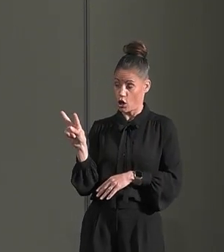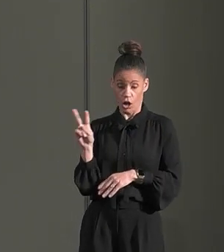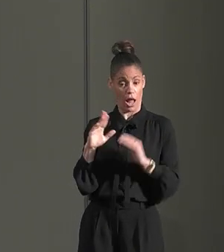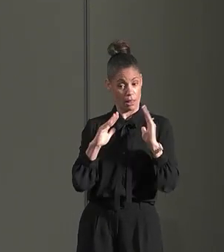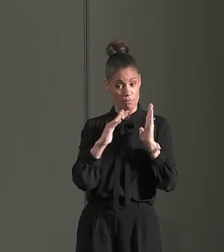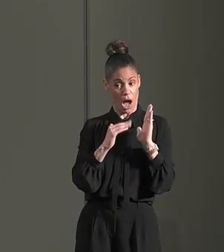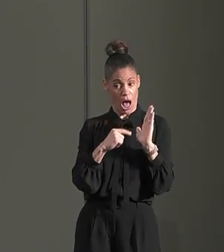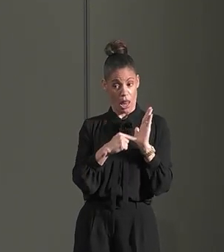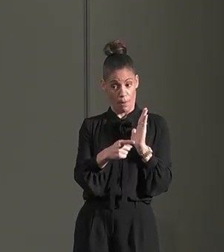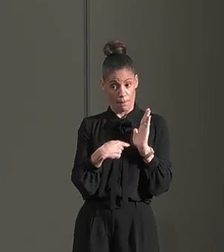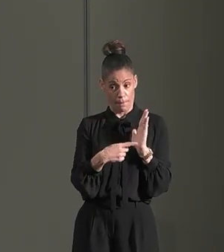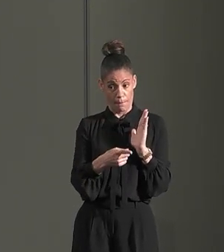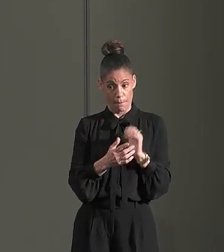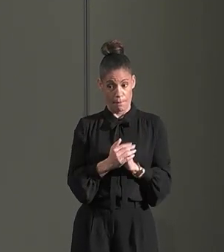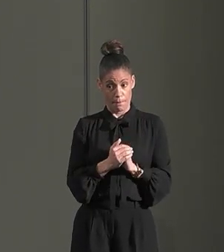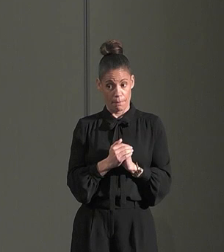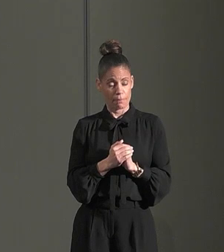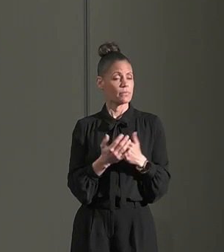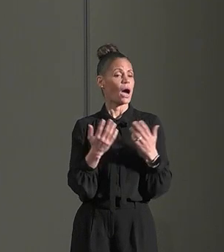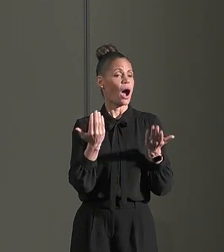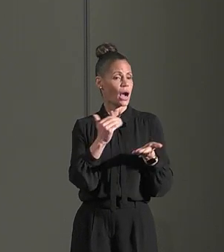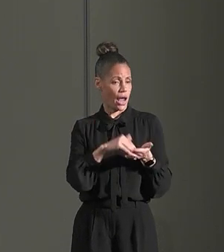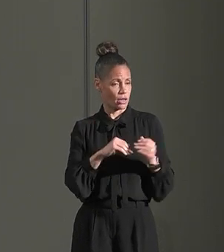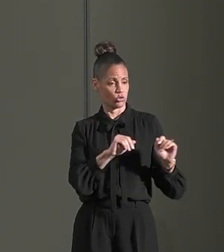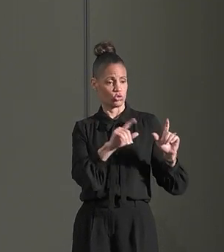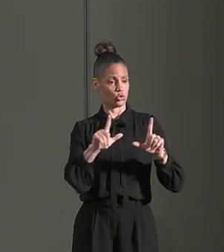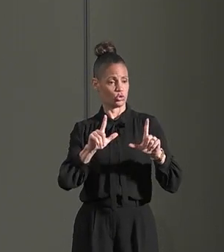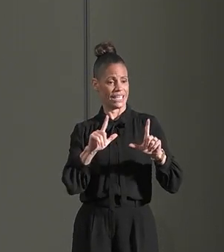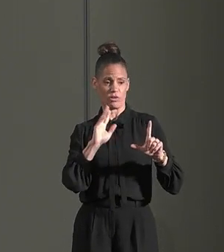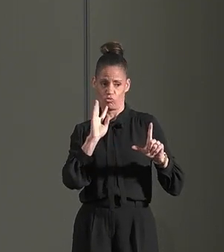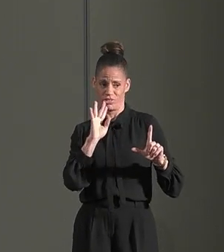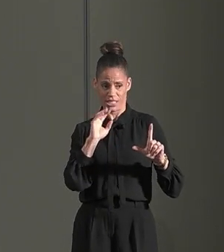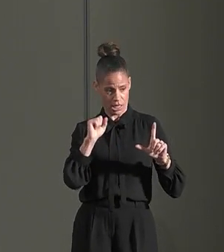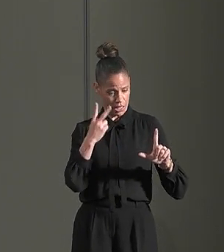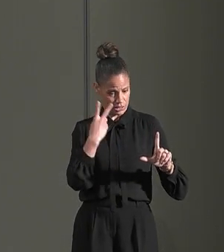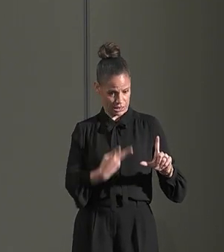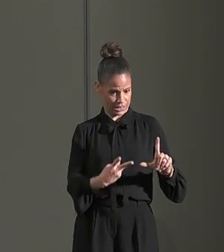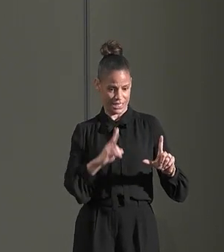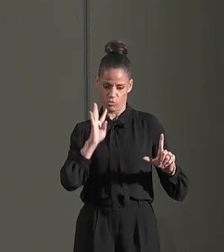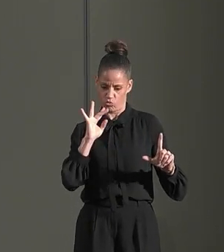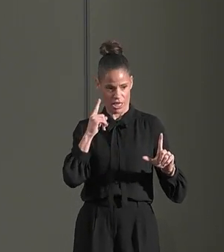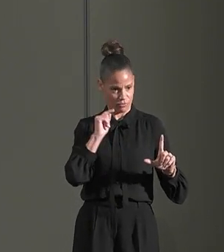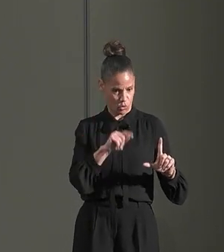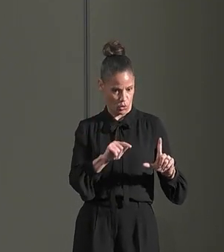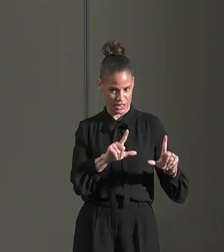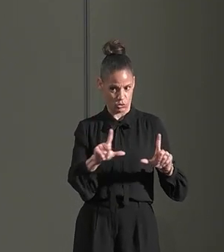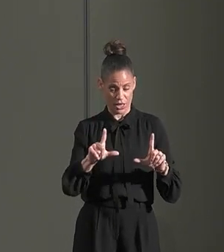this is readable by screen reader they could see the information. I see the first book medical